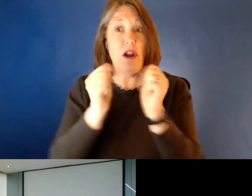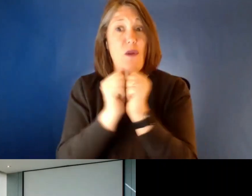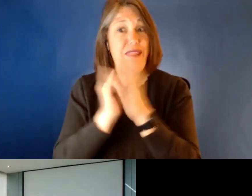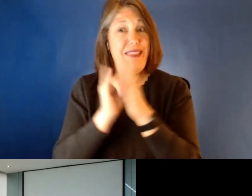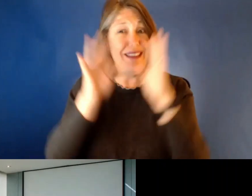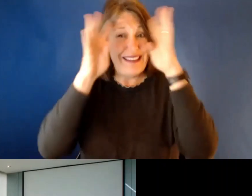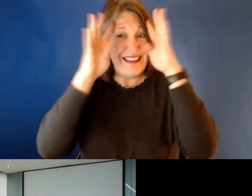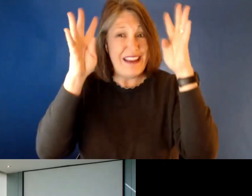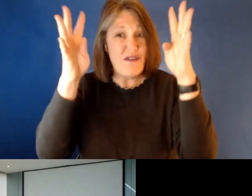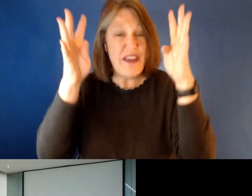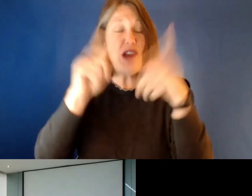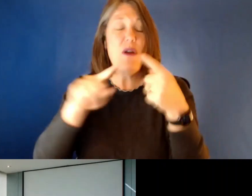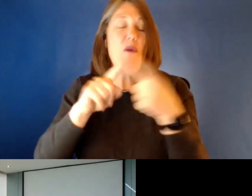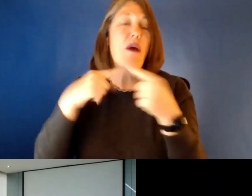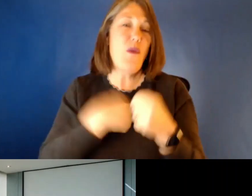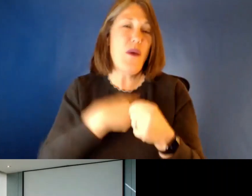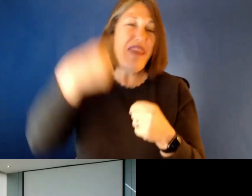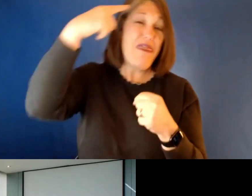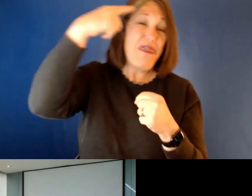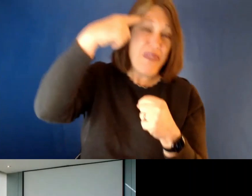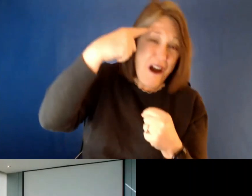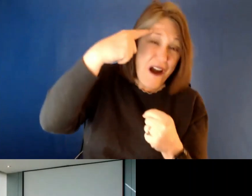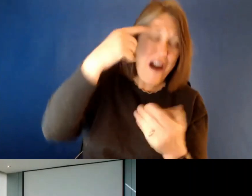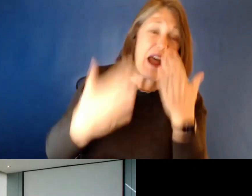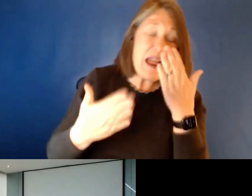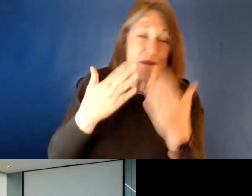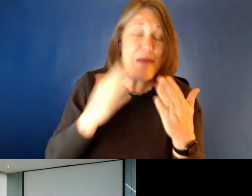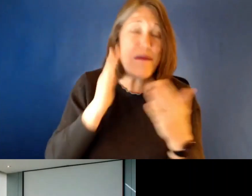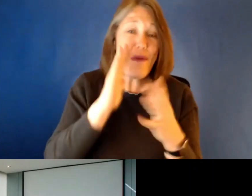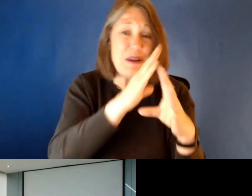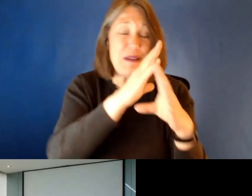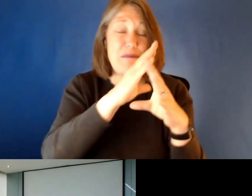we thought we might be holding a virtual meeting last April,